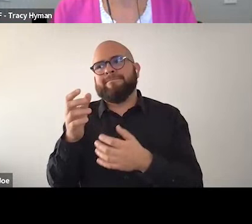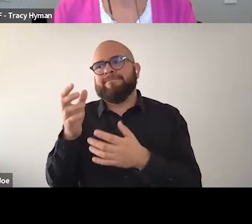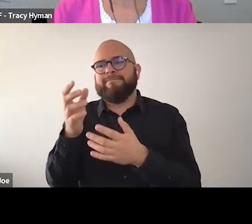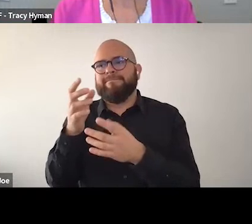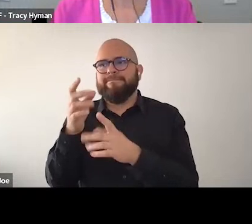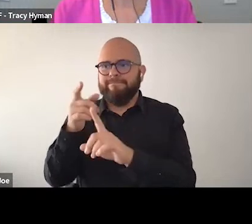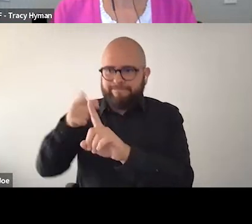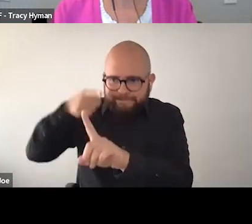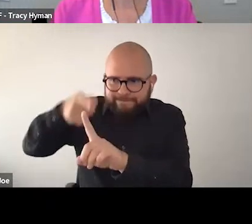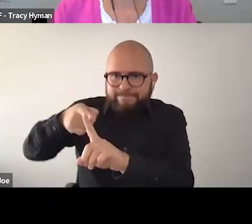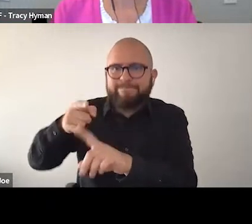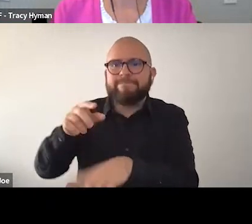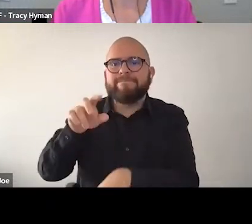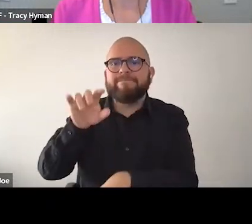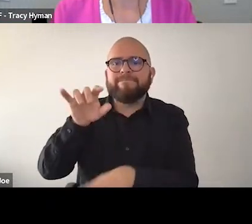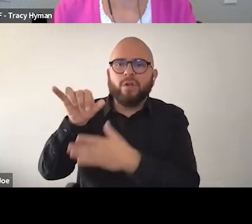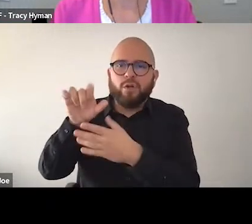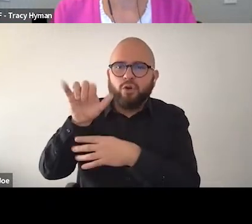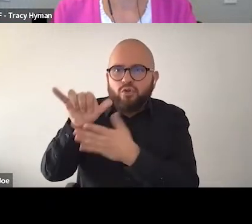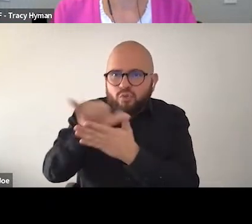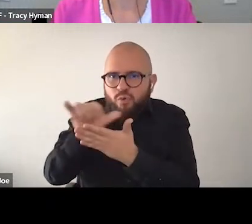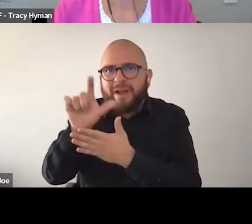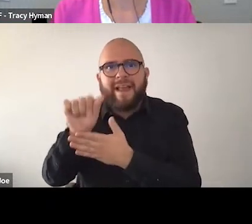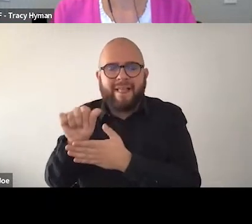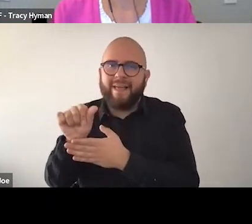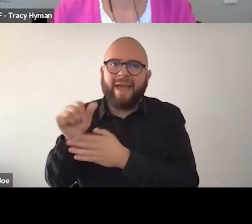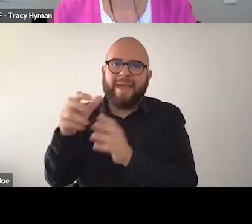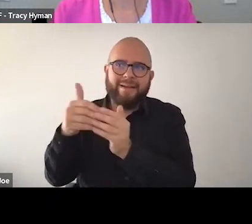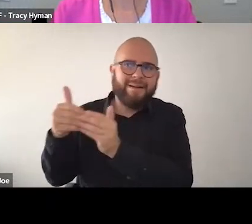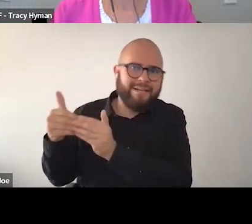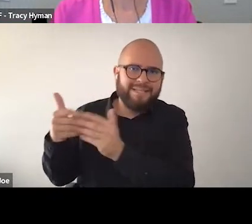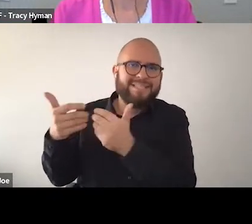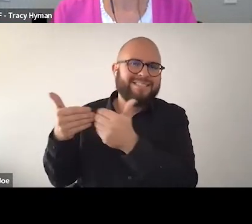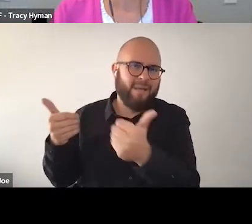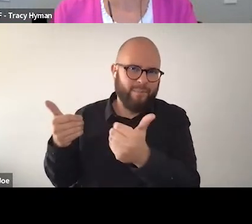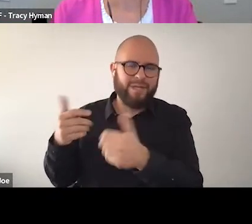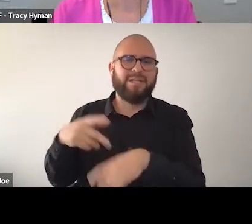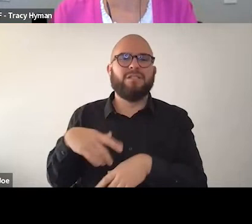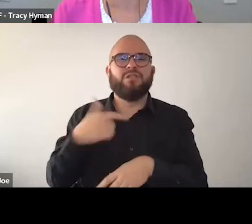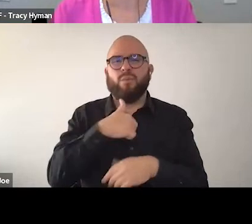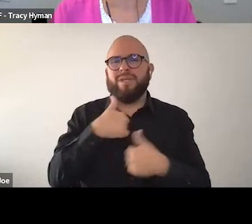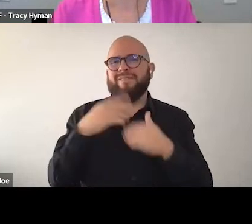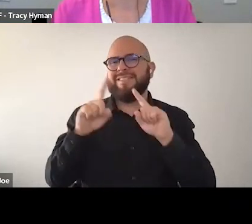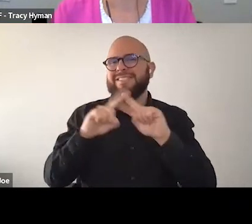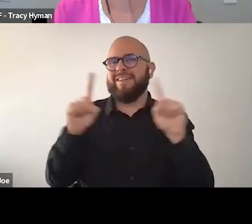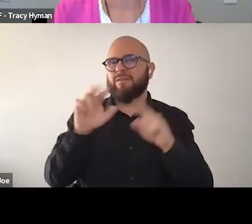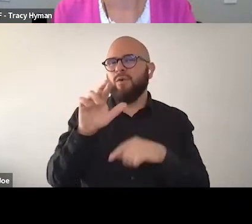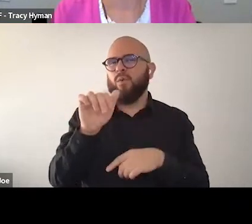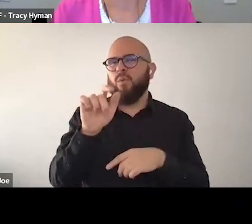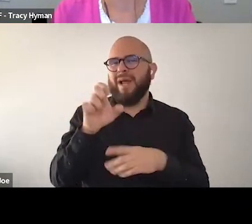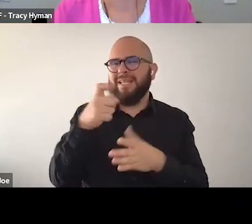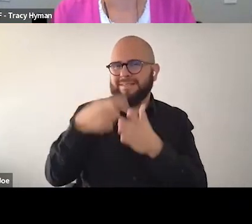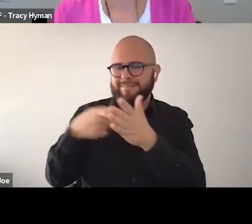And so we've made two different rates. If it's a 13 week or one year buy, if you're buying a four week we haven't made that distinction.